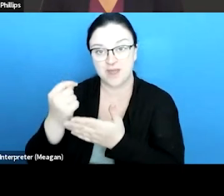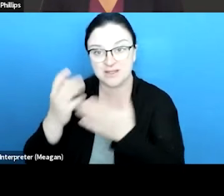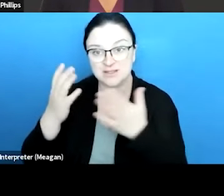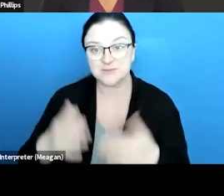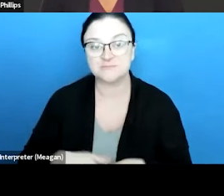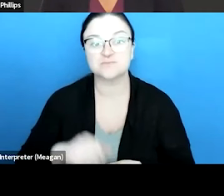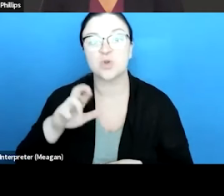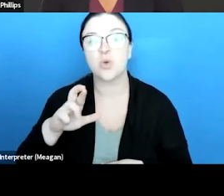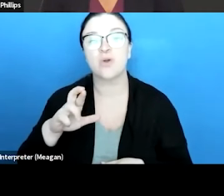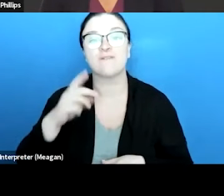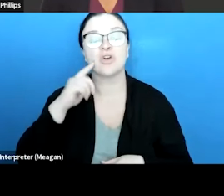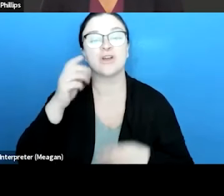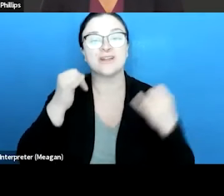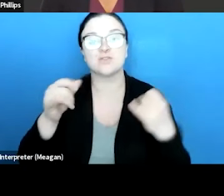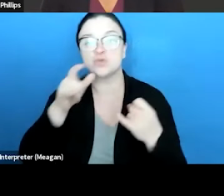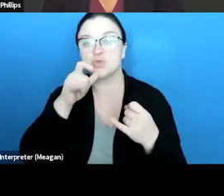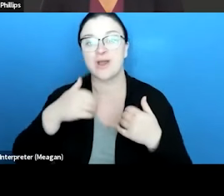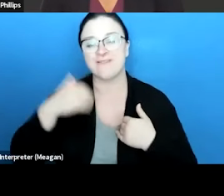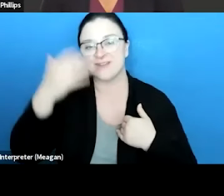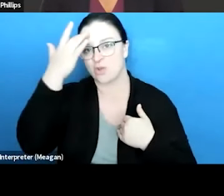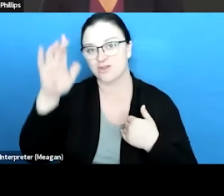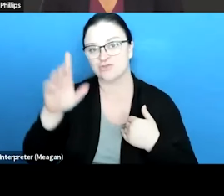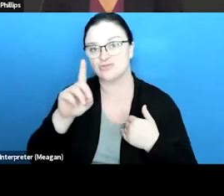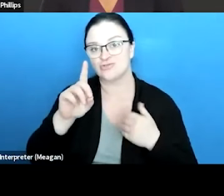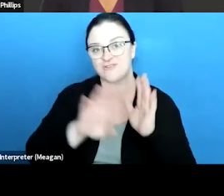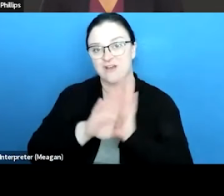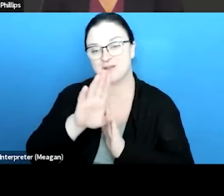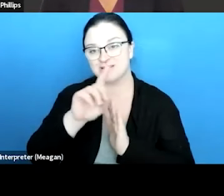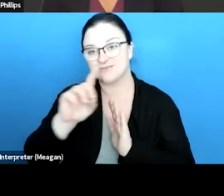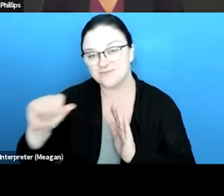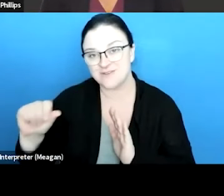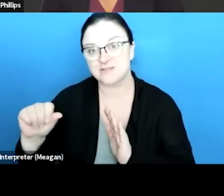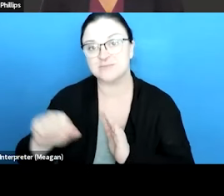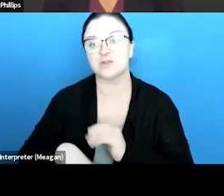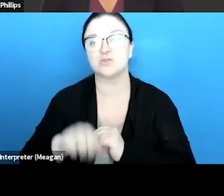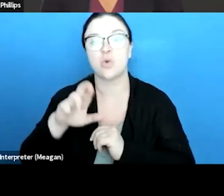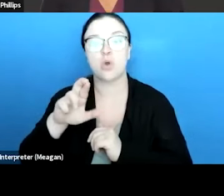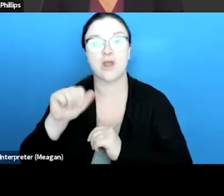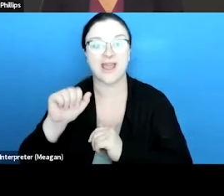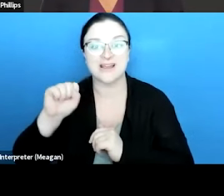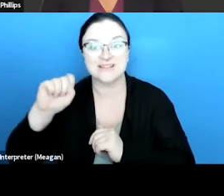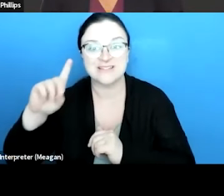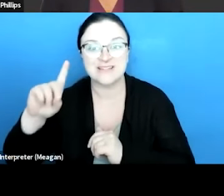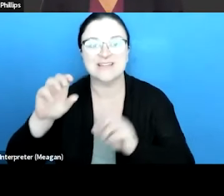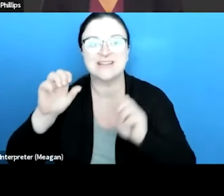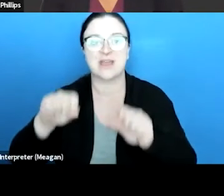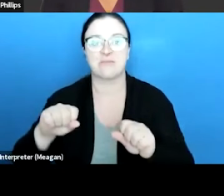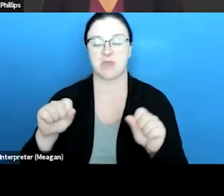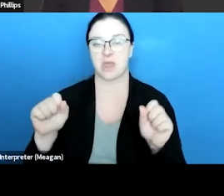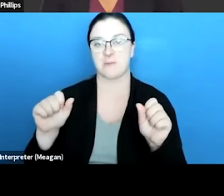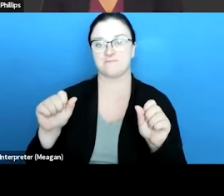intellectual developmental disabilities or autism spectrum disorder it could be a Board Certified Behavior Analyst